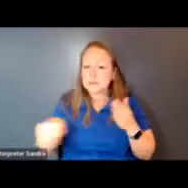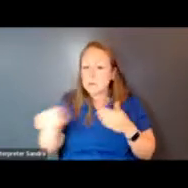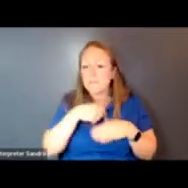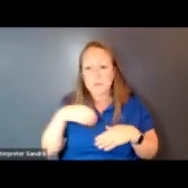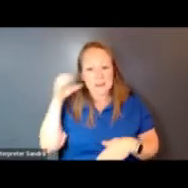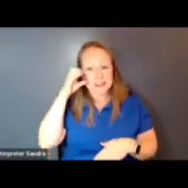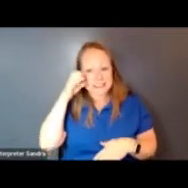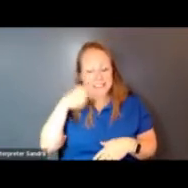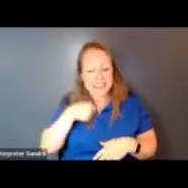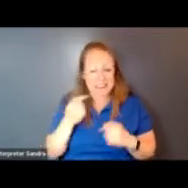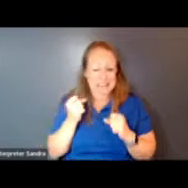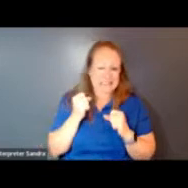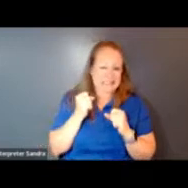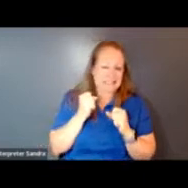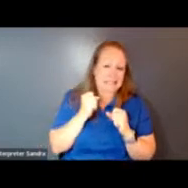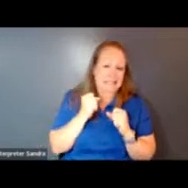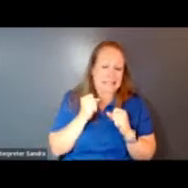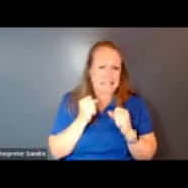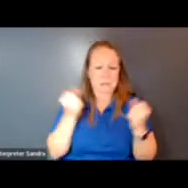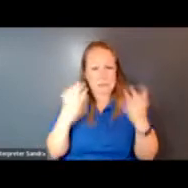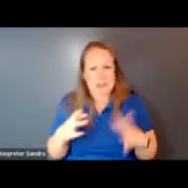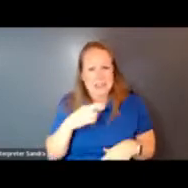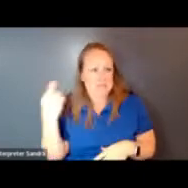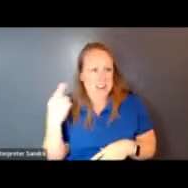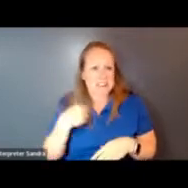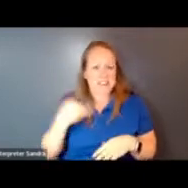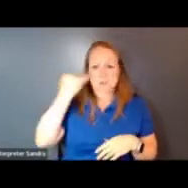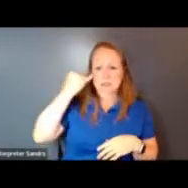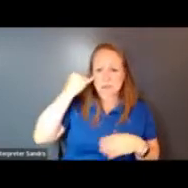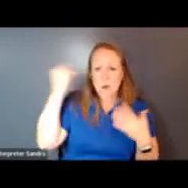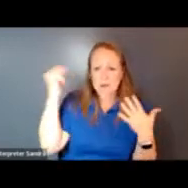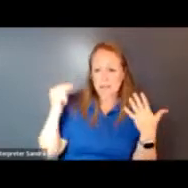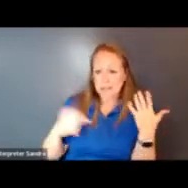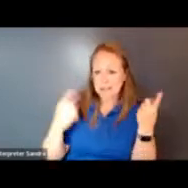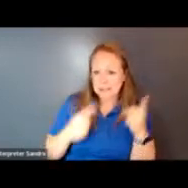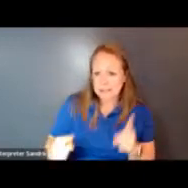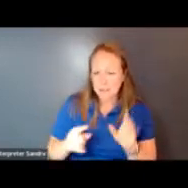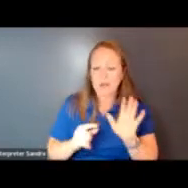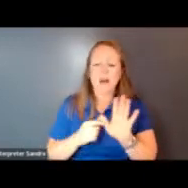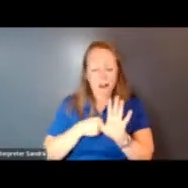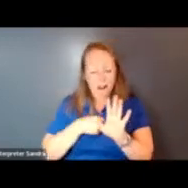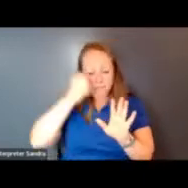cringing and thinking about all the risks and the what ifs that are that can happen. And although I do agree that we do